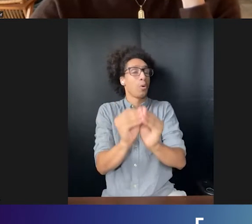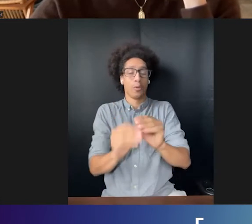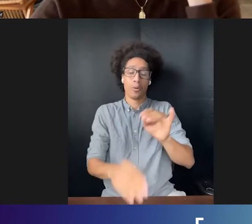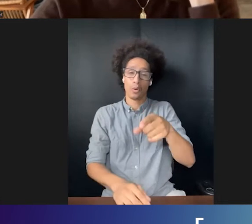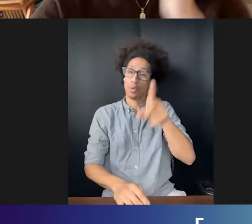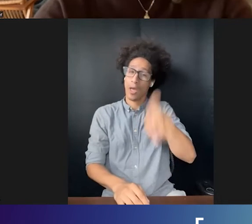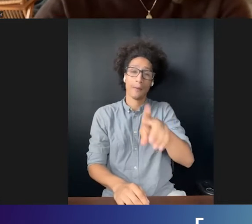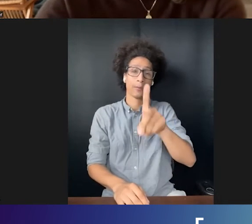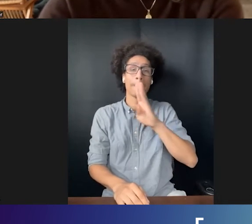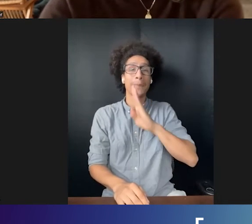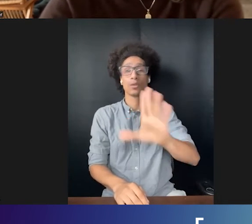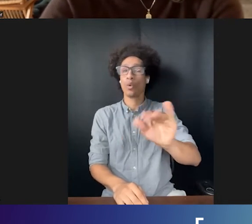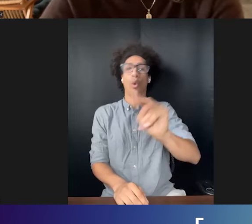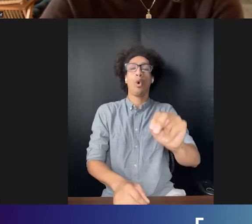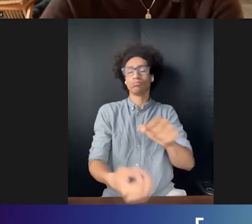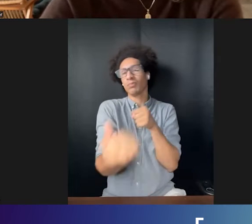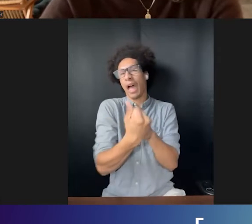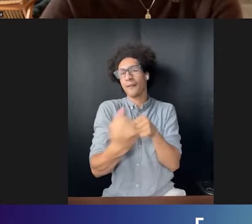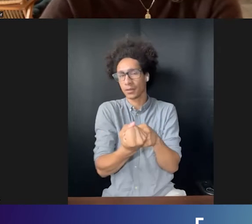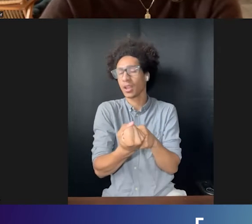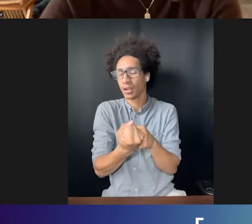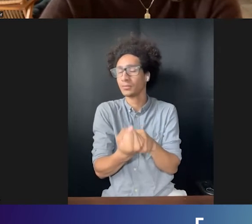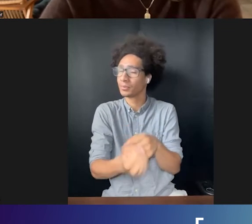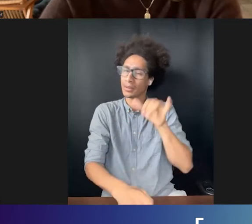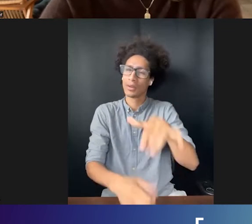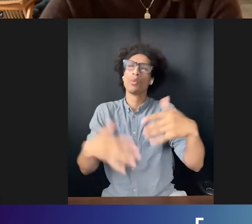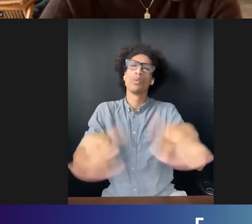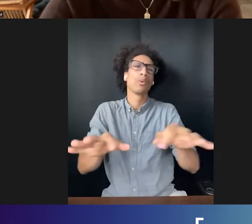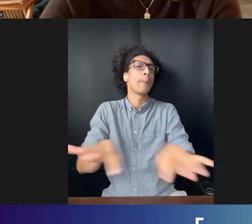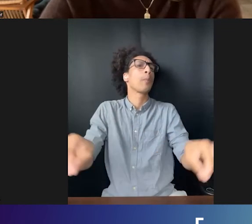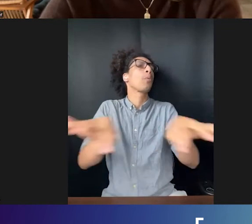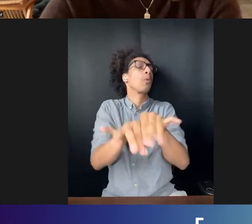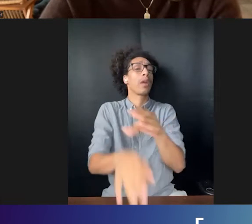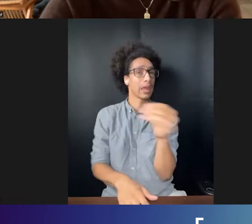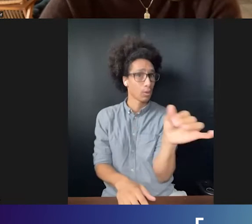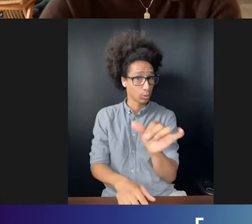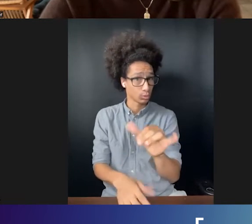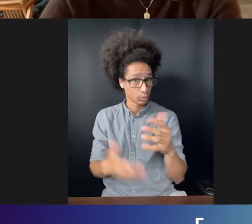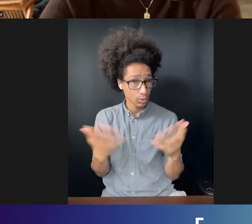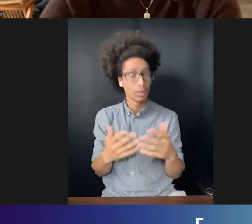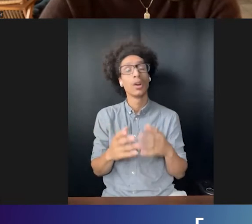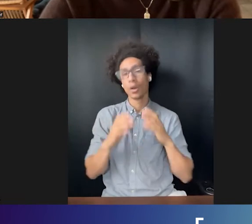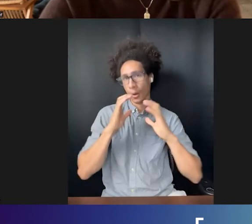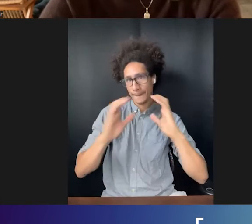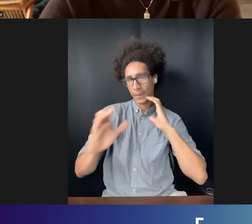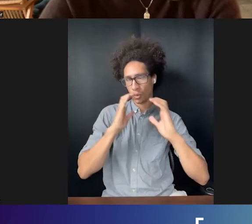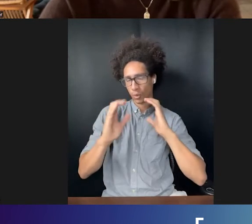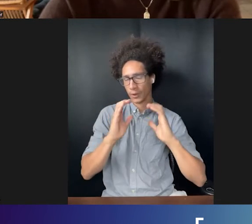I think that there's something so important about also communicating the the nuance to